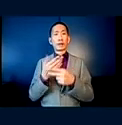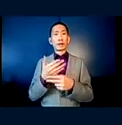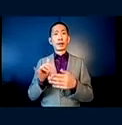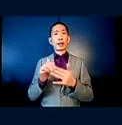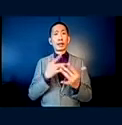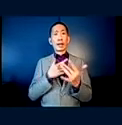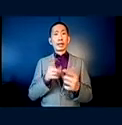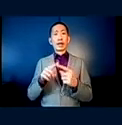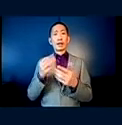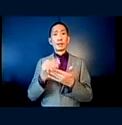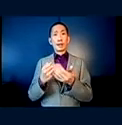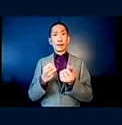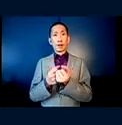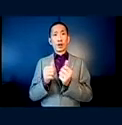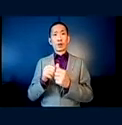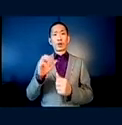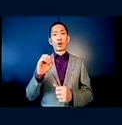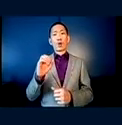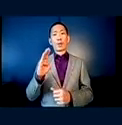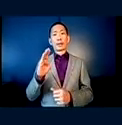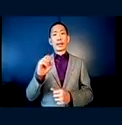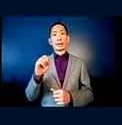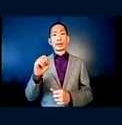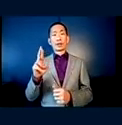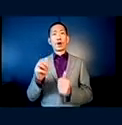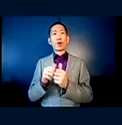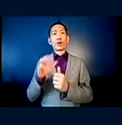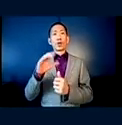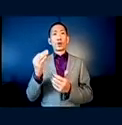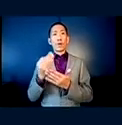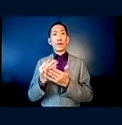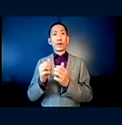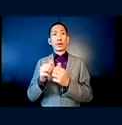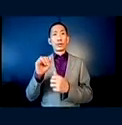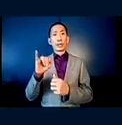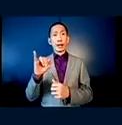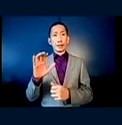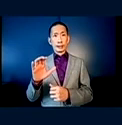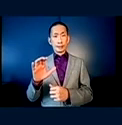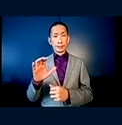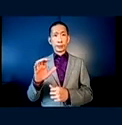THE TIMES OF THINGS THAT TEND TO GET FUNDED BY OBSSR IN TERMS OF